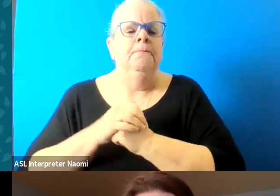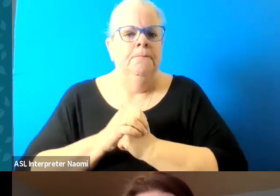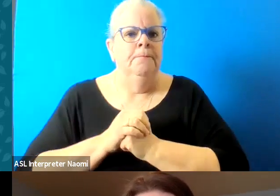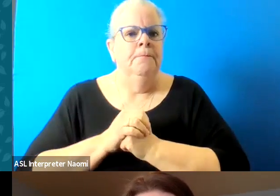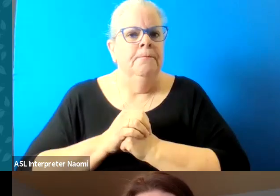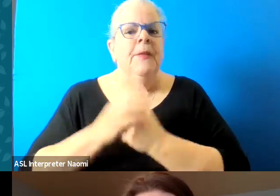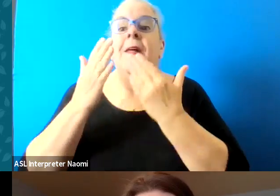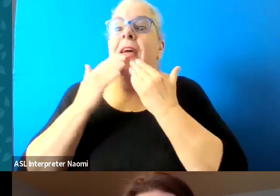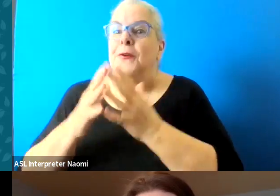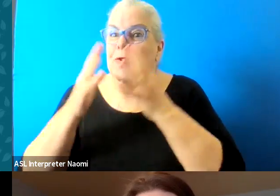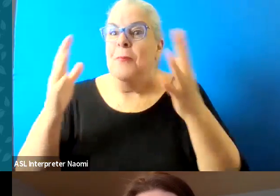Thank you so much. Mrs. Lupia.